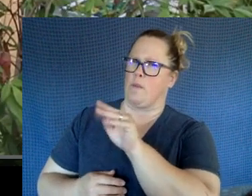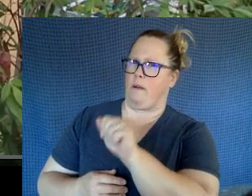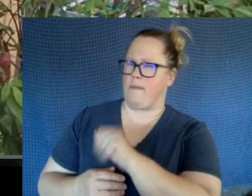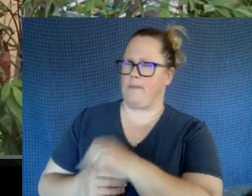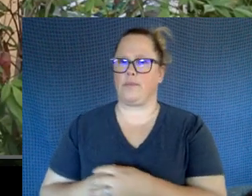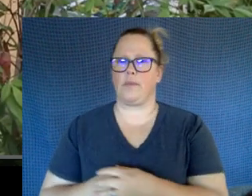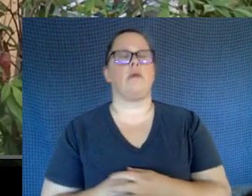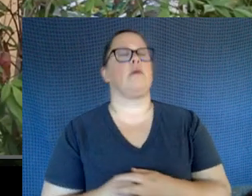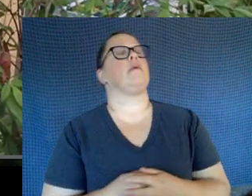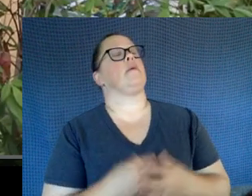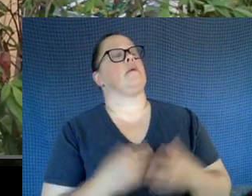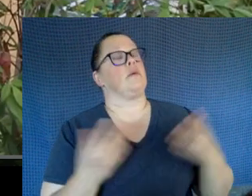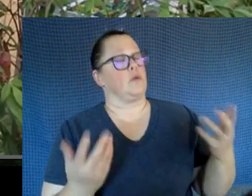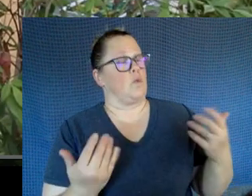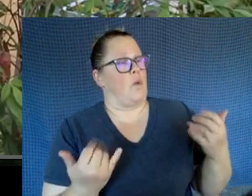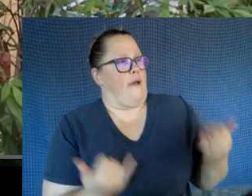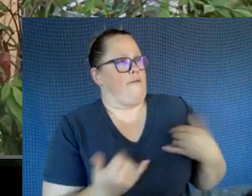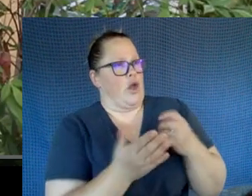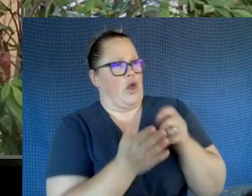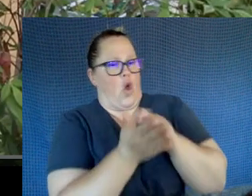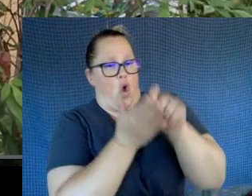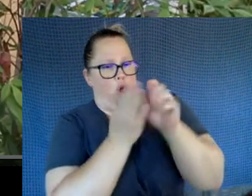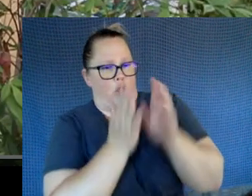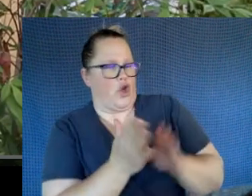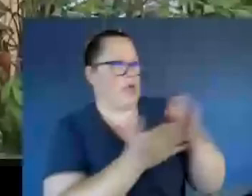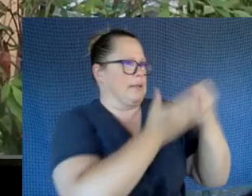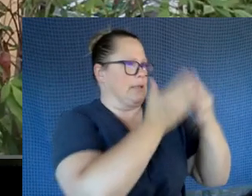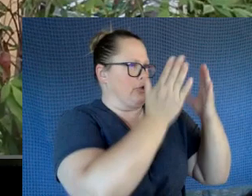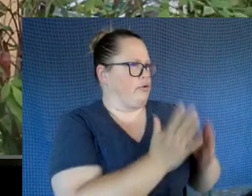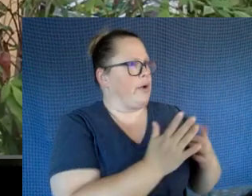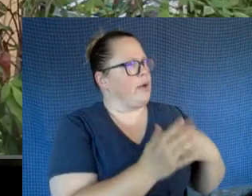author and an illustrator. Mrs Keane is gonna read this book to us.